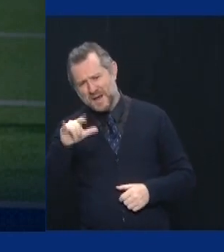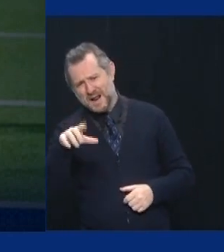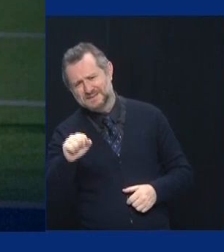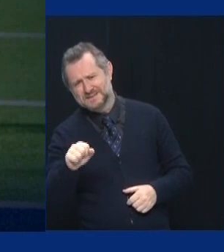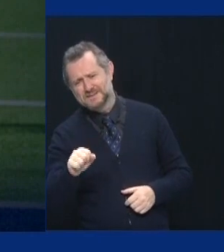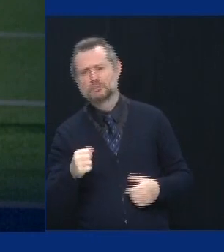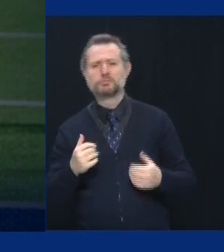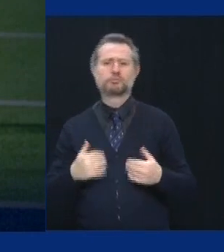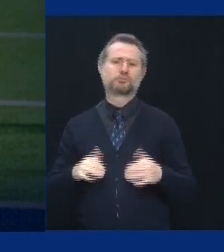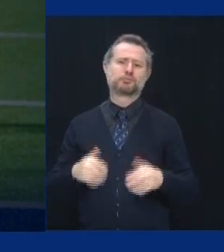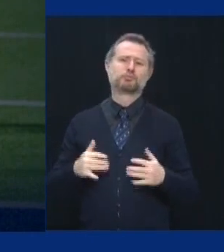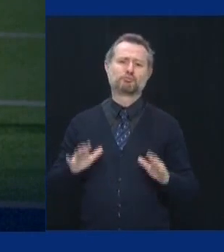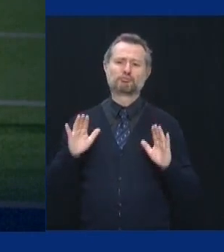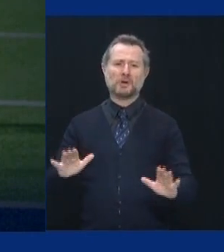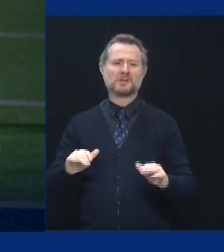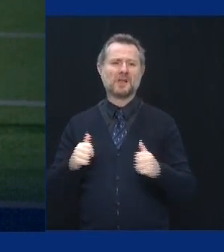BE HERE ON THIS DAY.